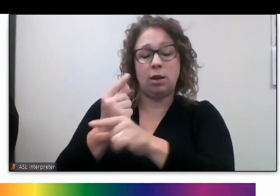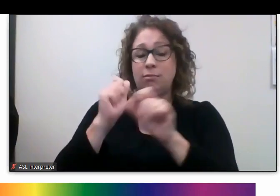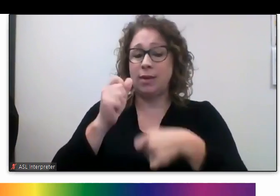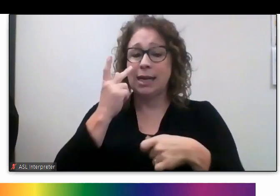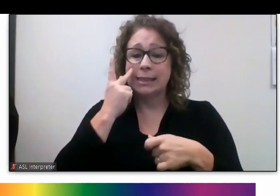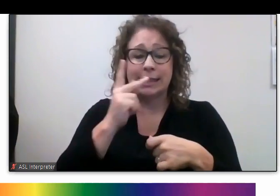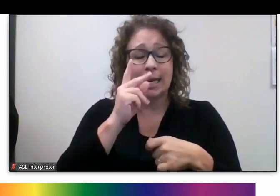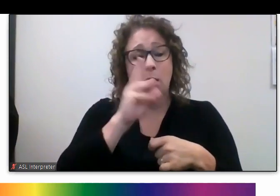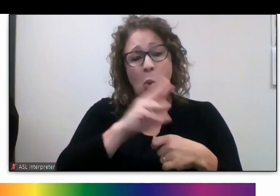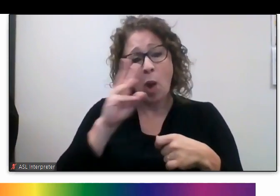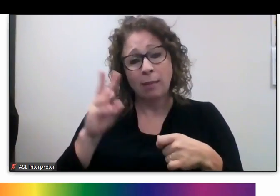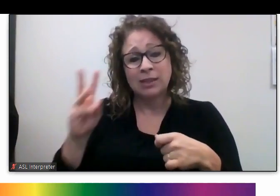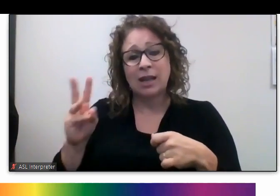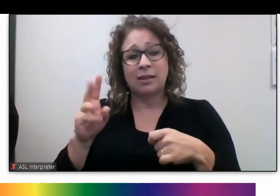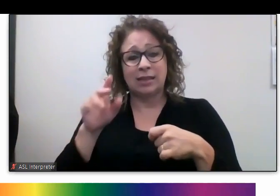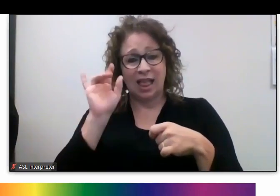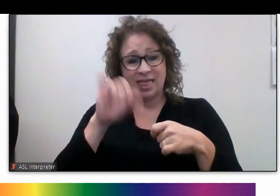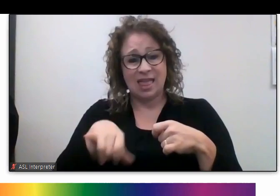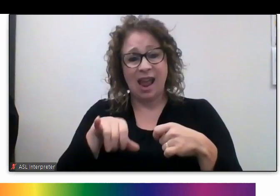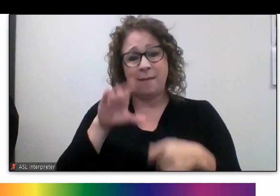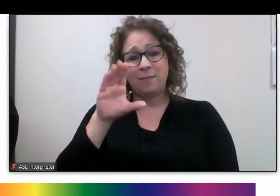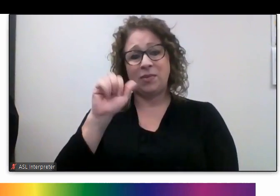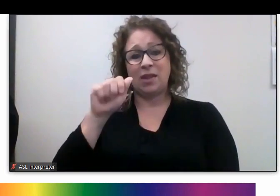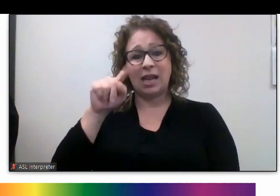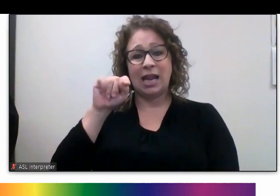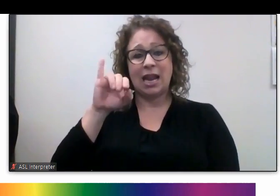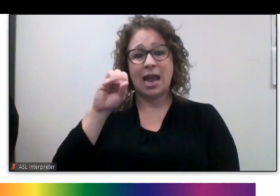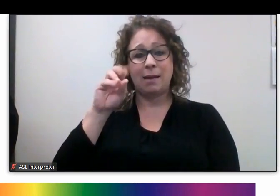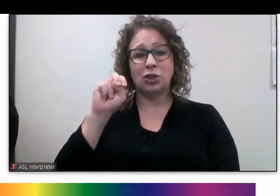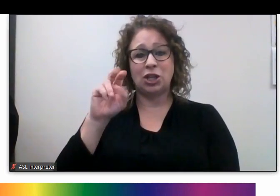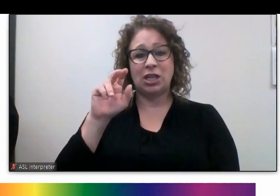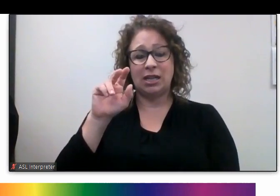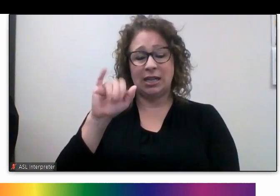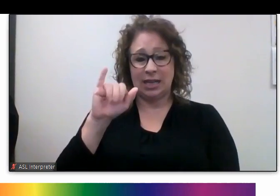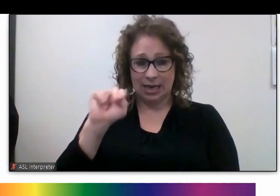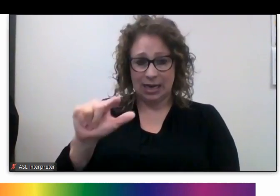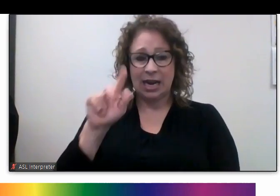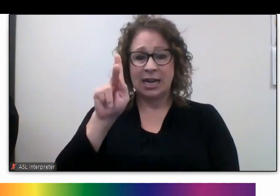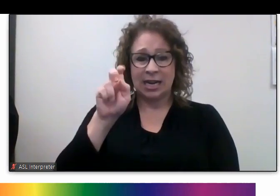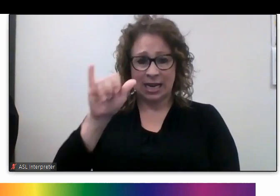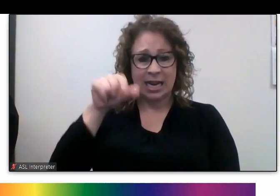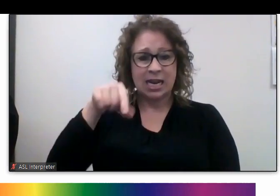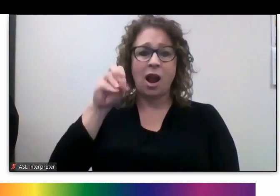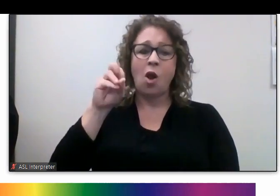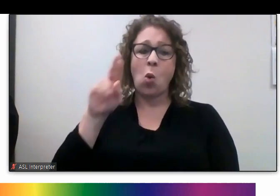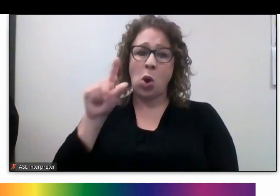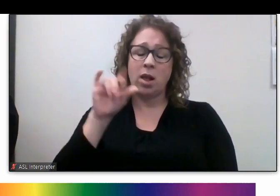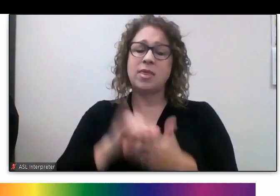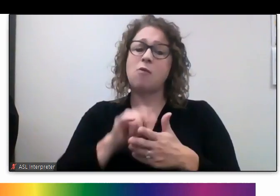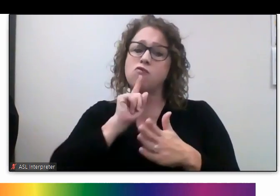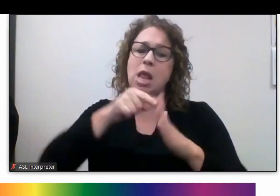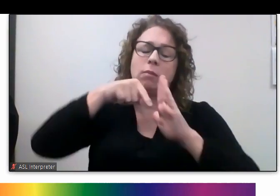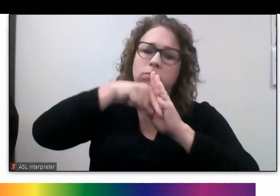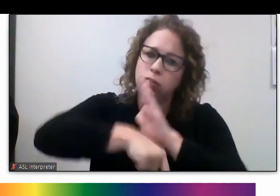and the source at the bottom, Captioning Key, goes into really exact and thorough detail about captioning guidelines.